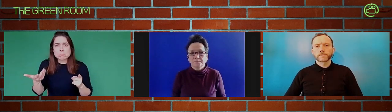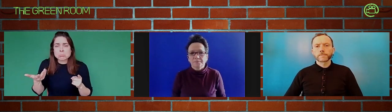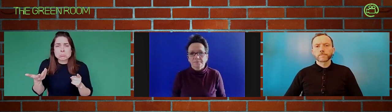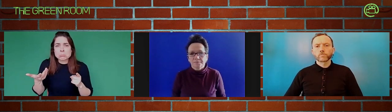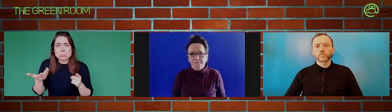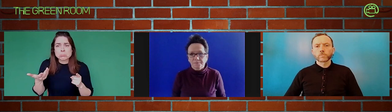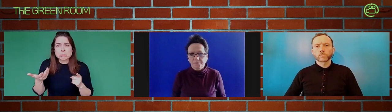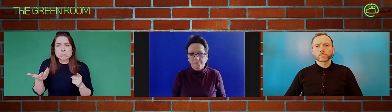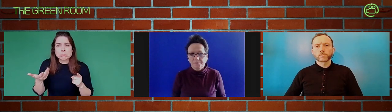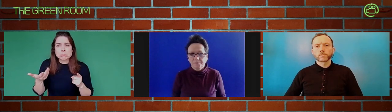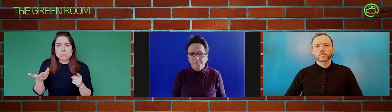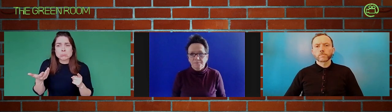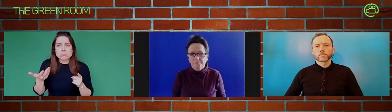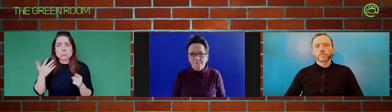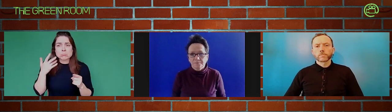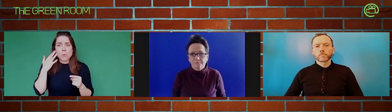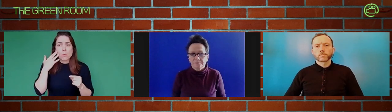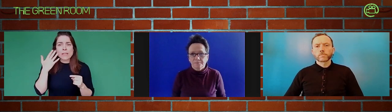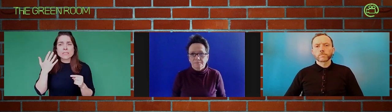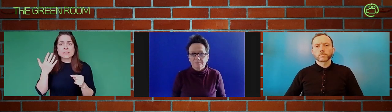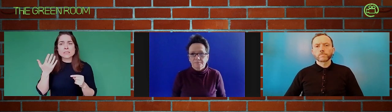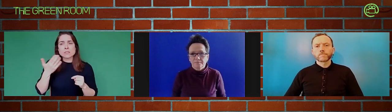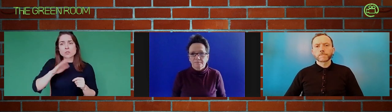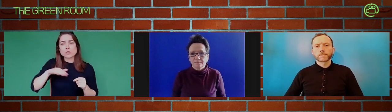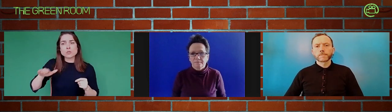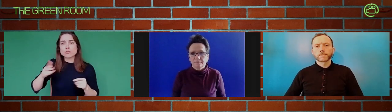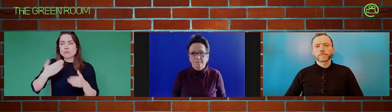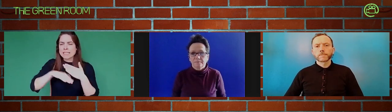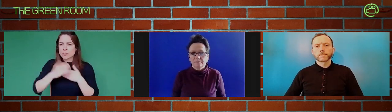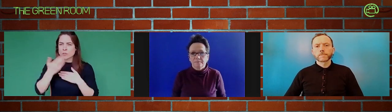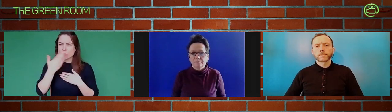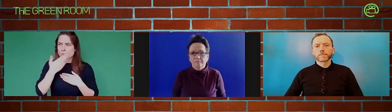children educated to - oh what was it you were saying Harri? I've forgotten.